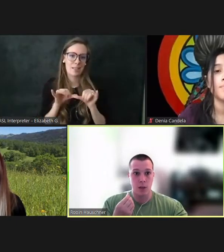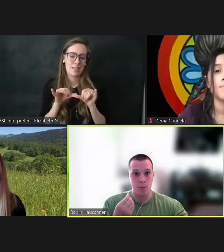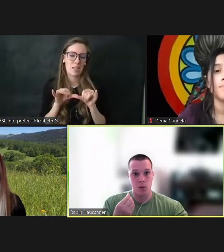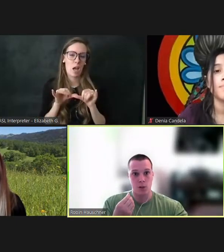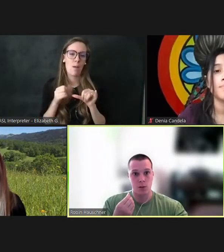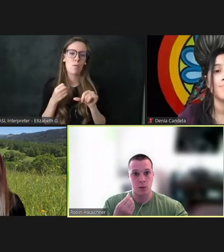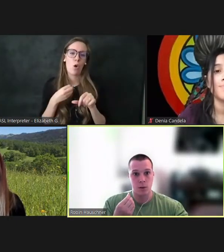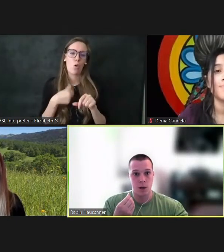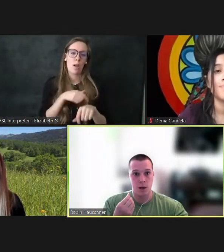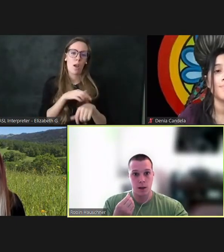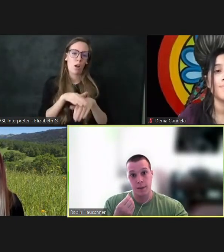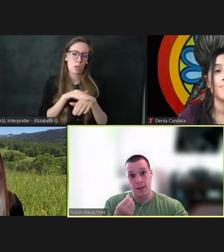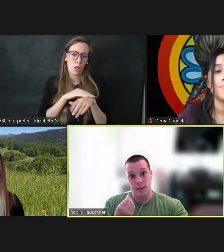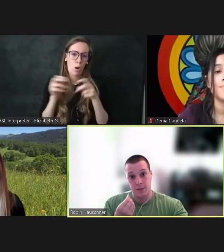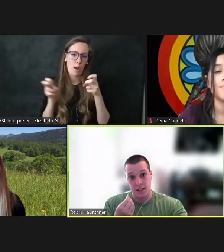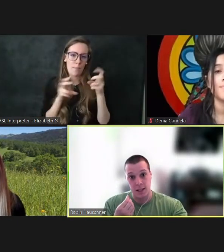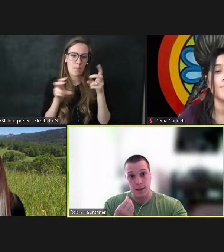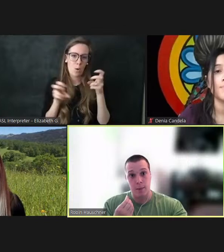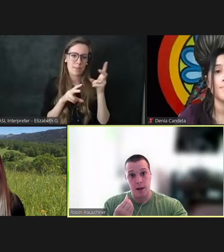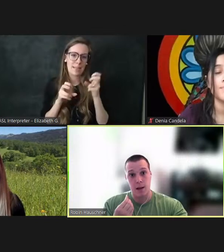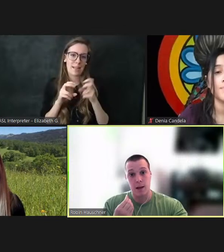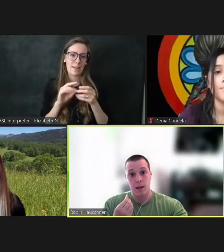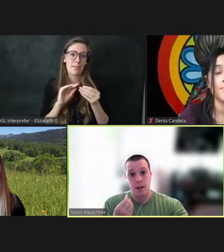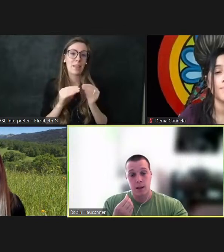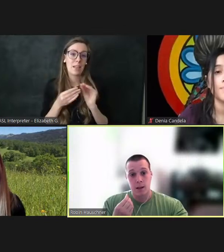It's a system that